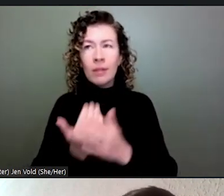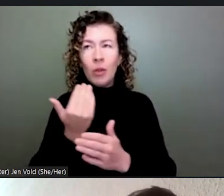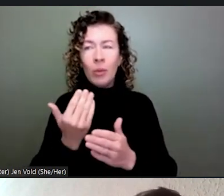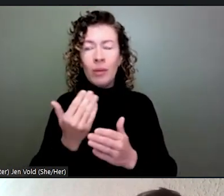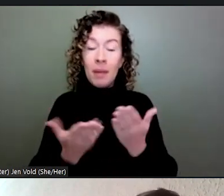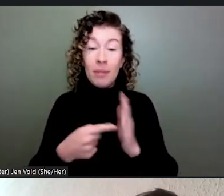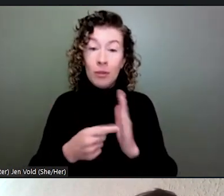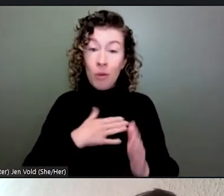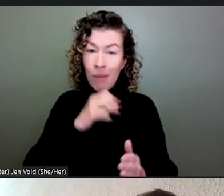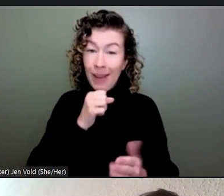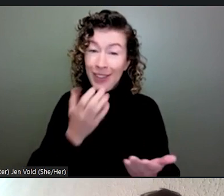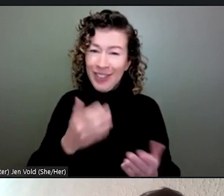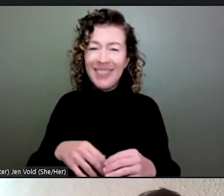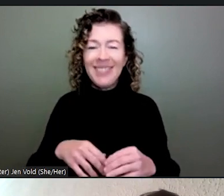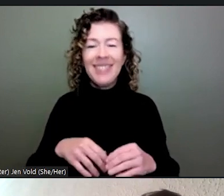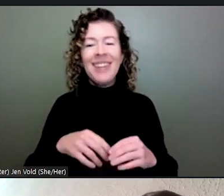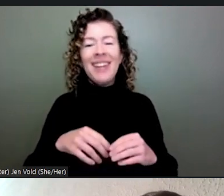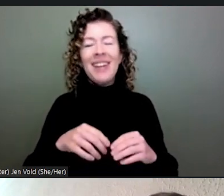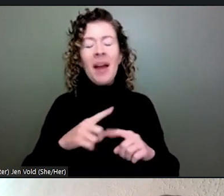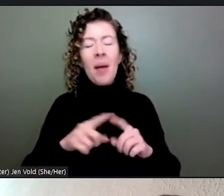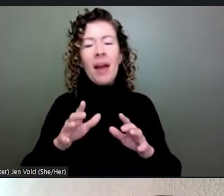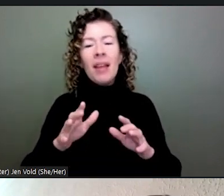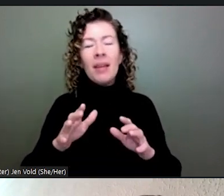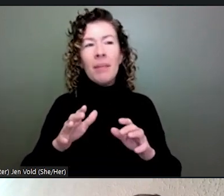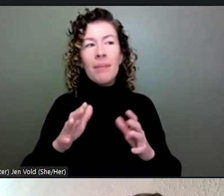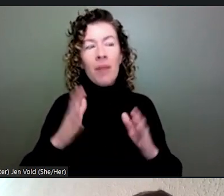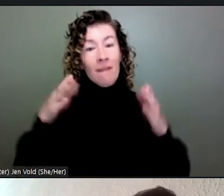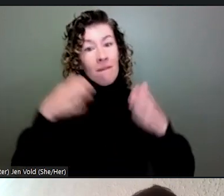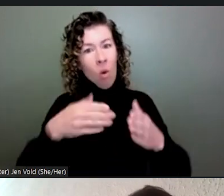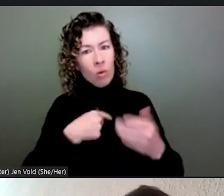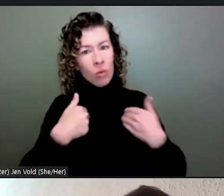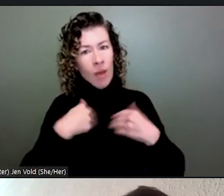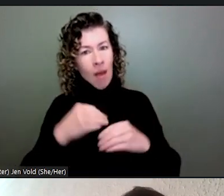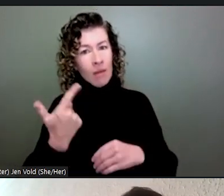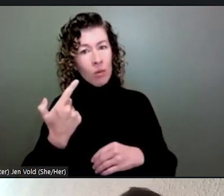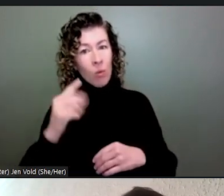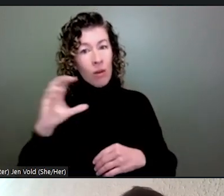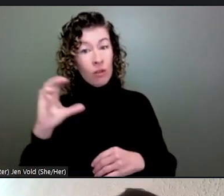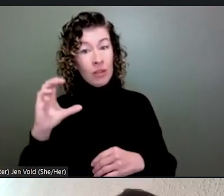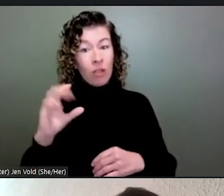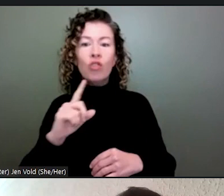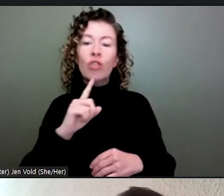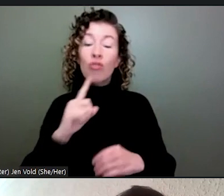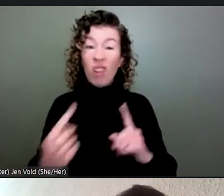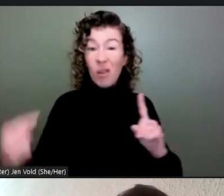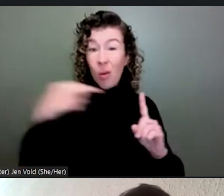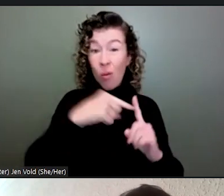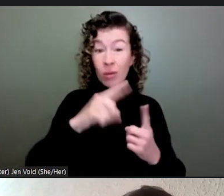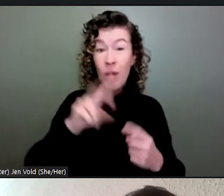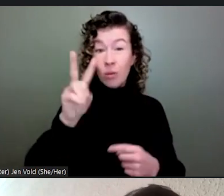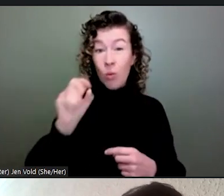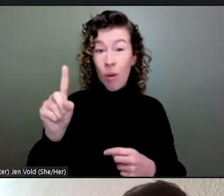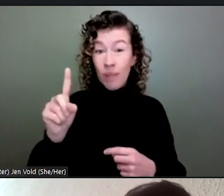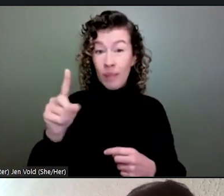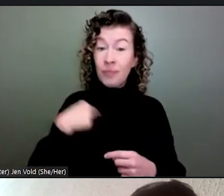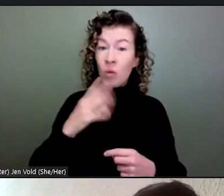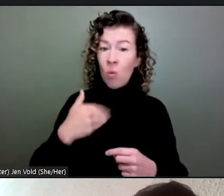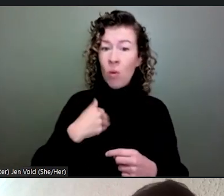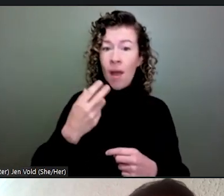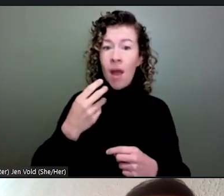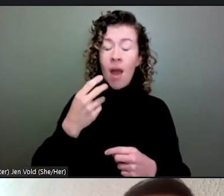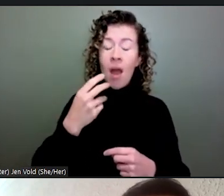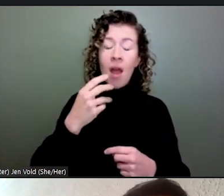the kind of the focus that we have in the 21st century is really goes back to 2001, and we had riots in three northern cities in the UK.